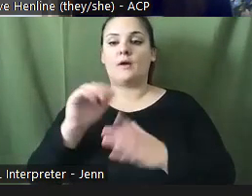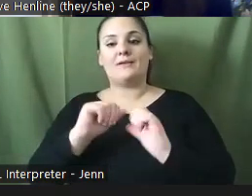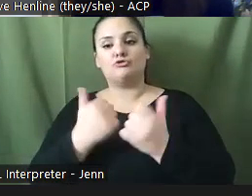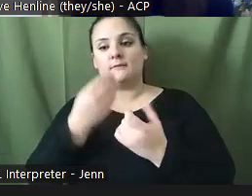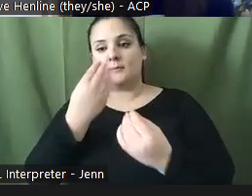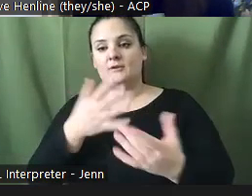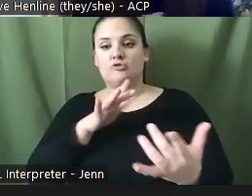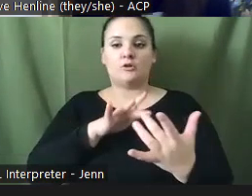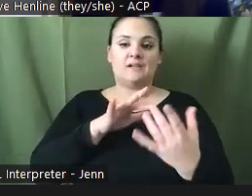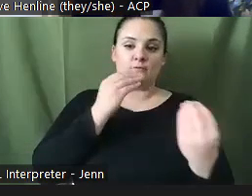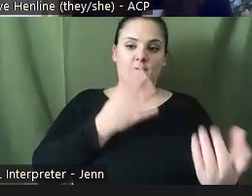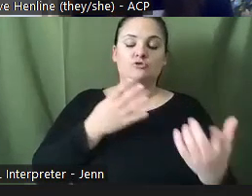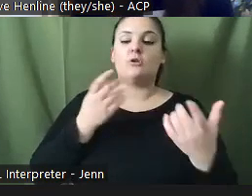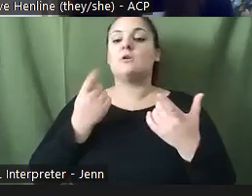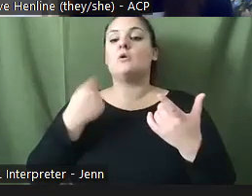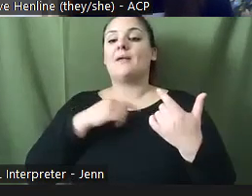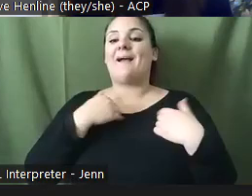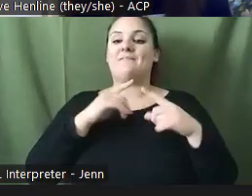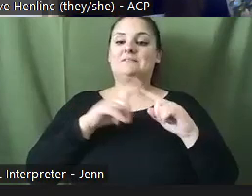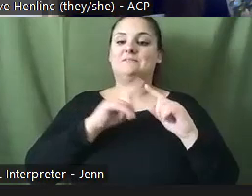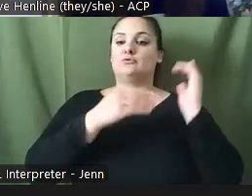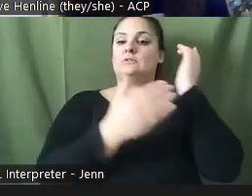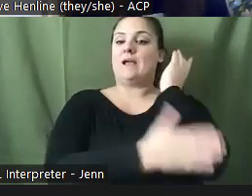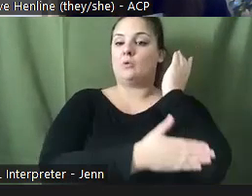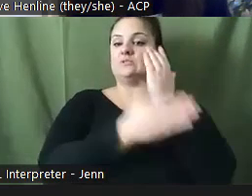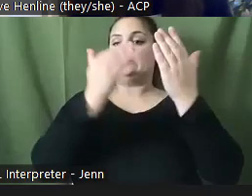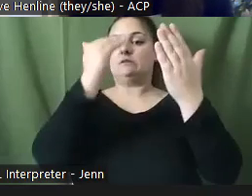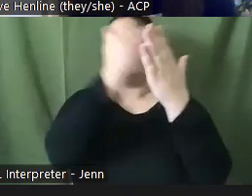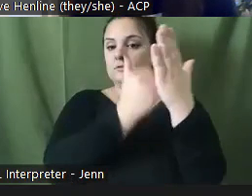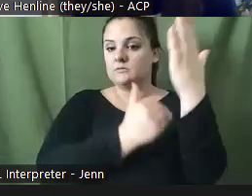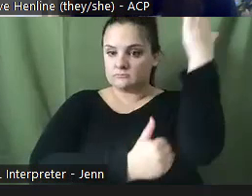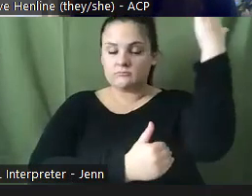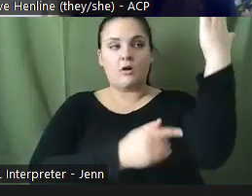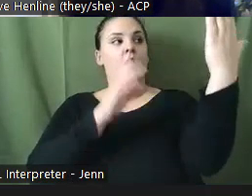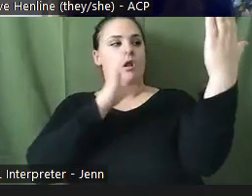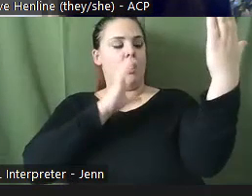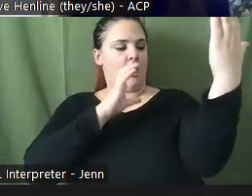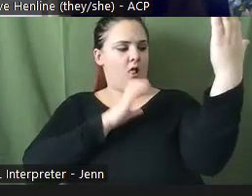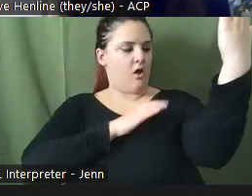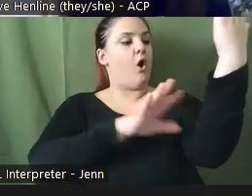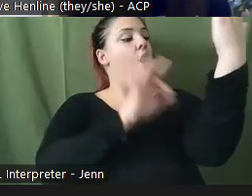And we have that listed by county, so people can find application assistants that are near them. And they